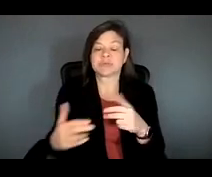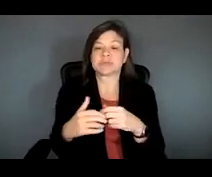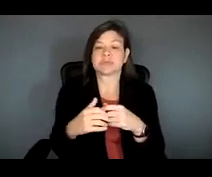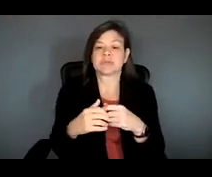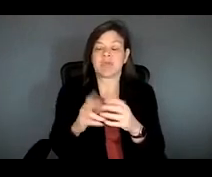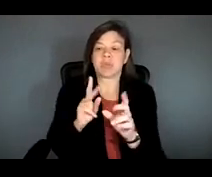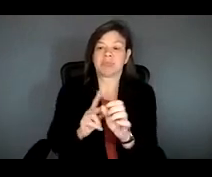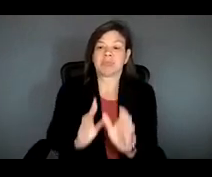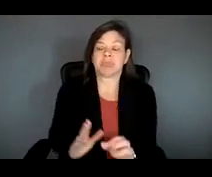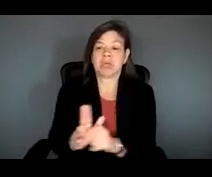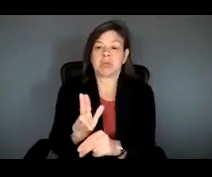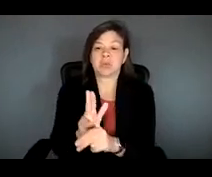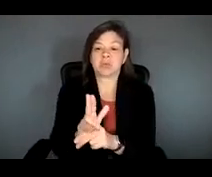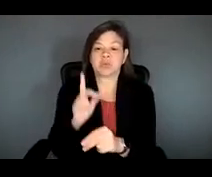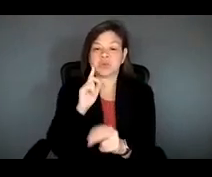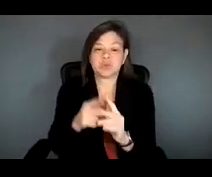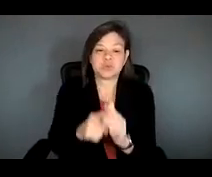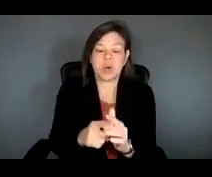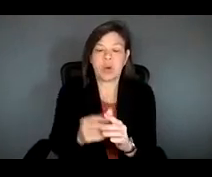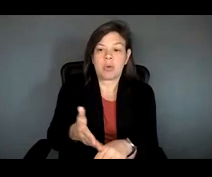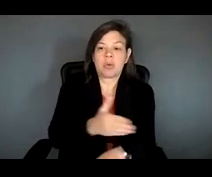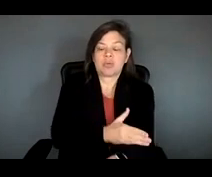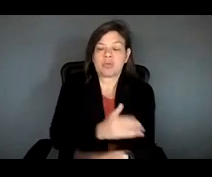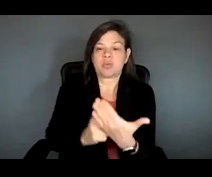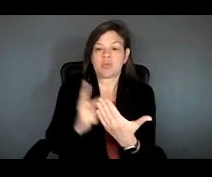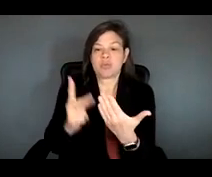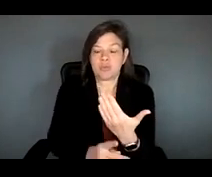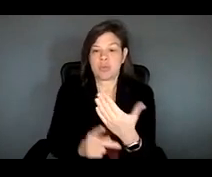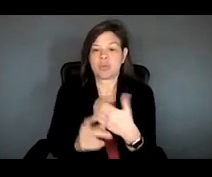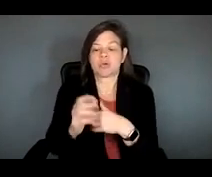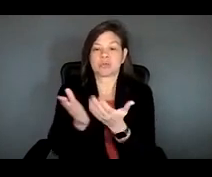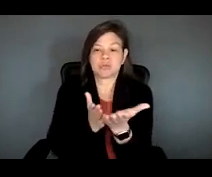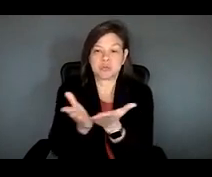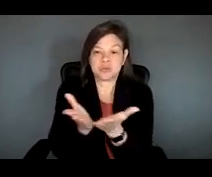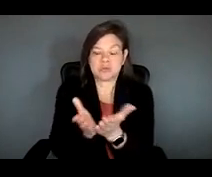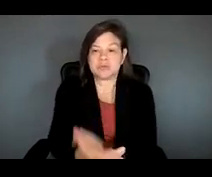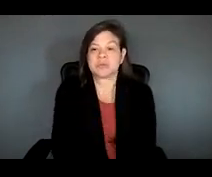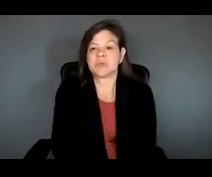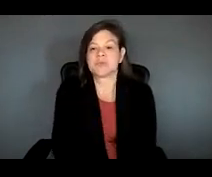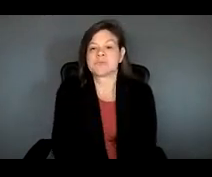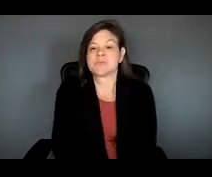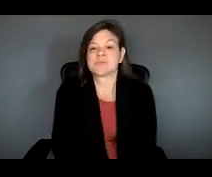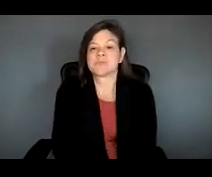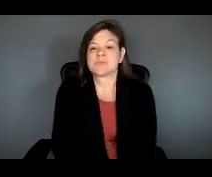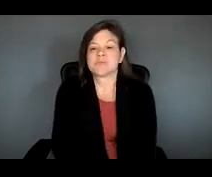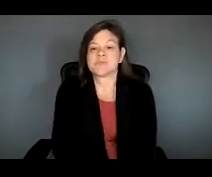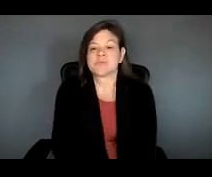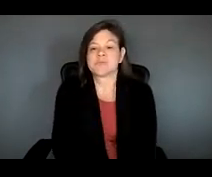can use to start or improve initiatives, programs or services. And, again, this is not just